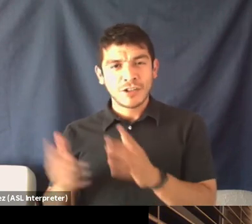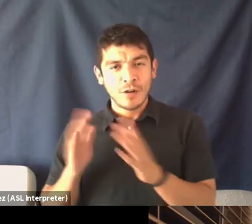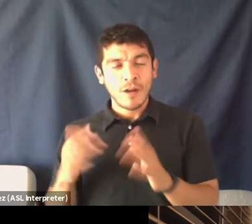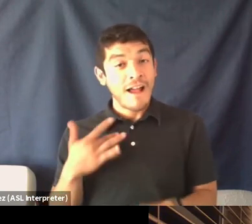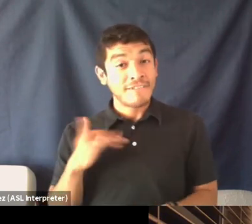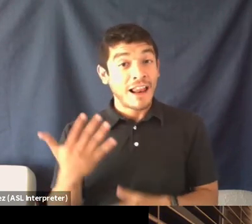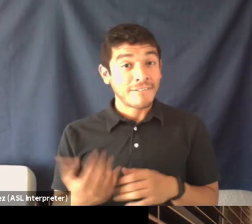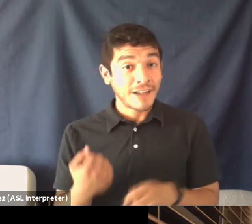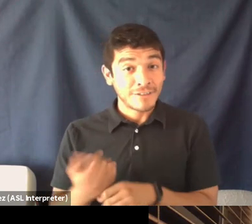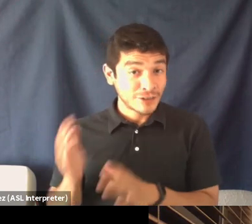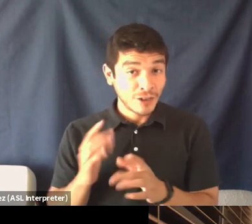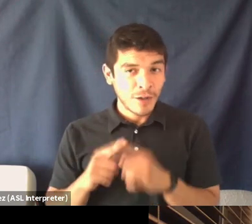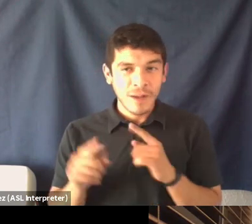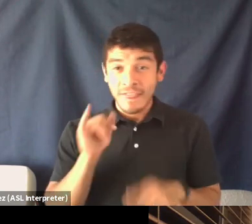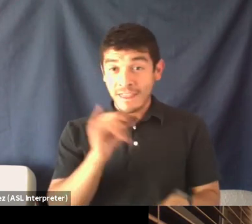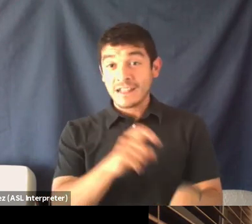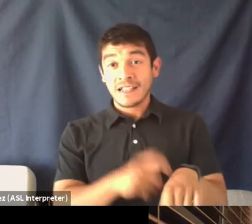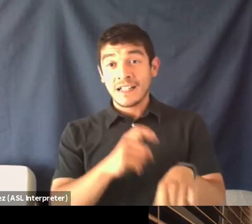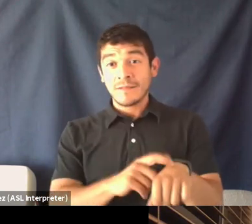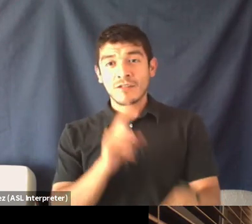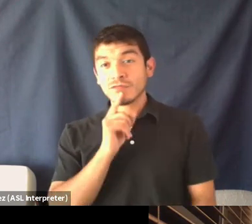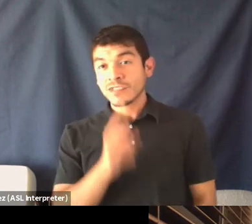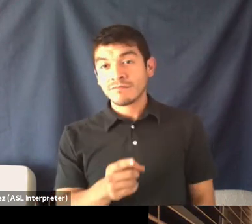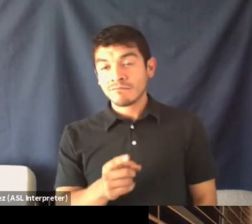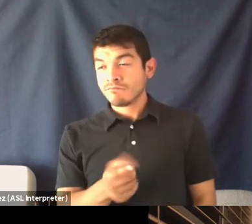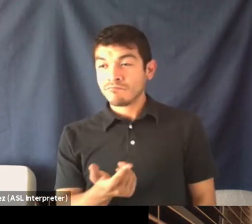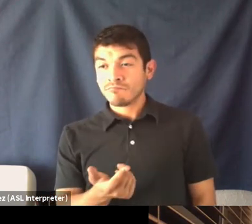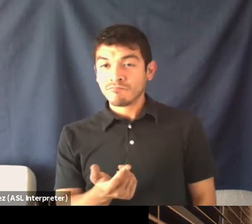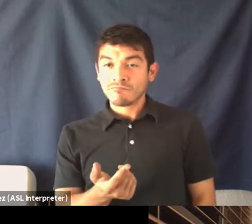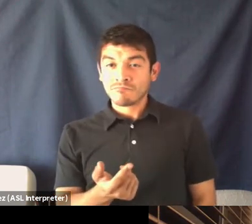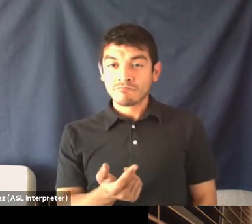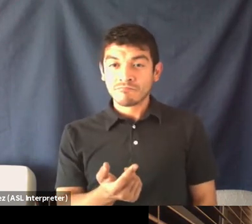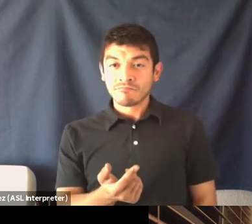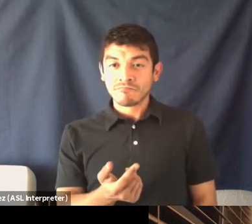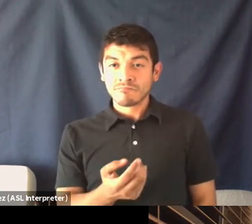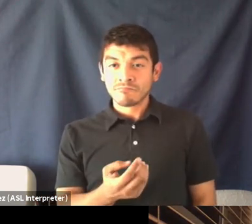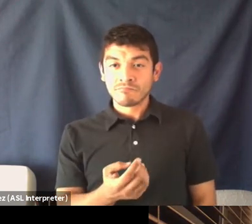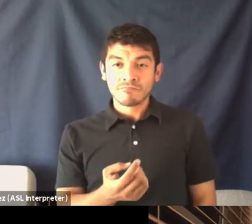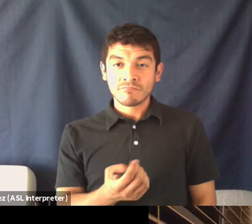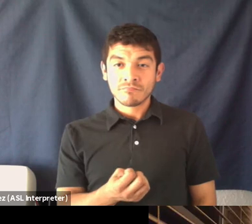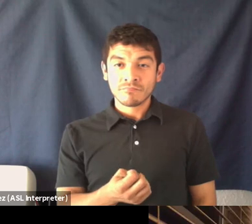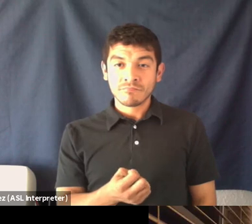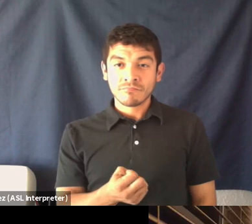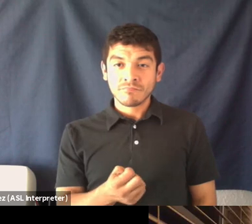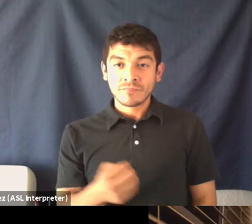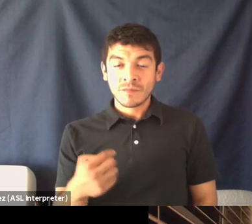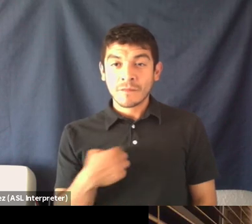But at the time it was a really, I think I've been a fan